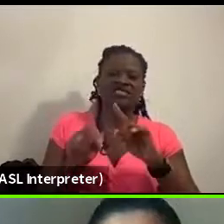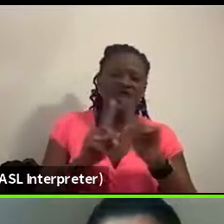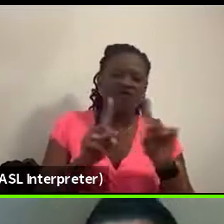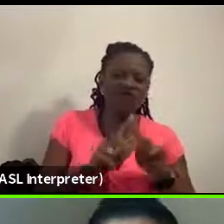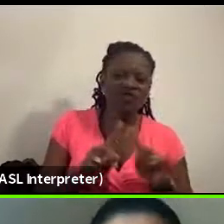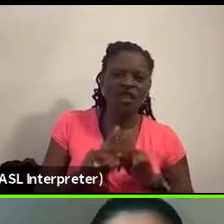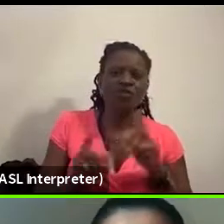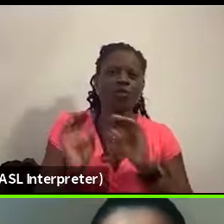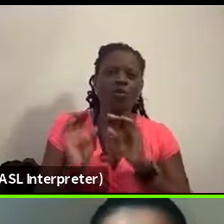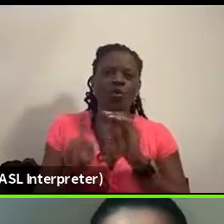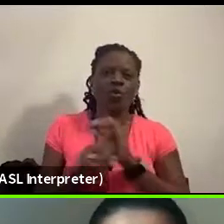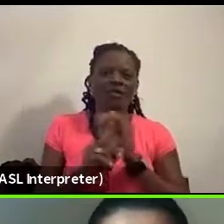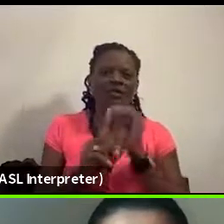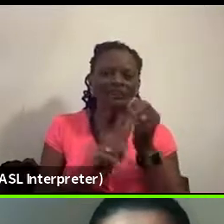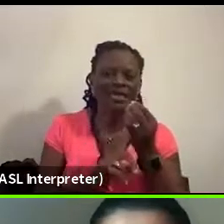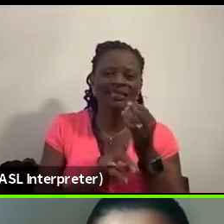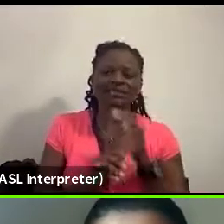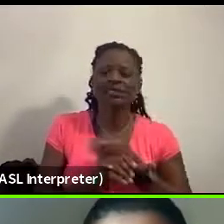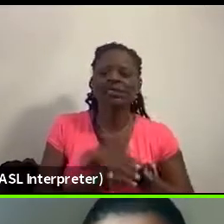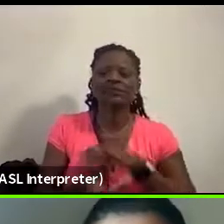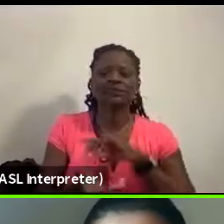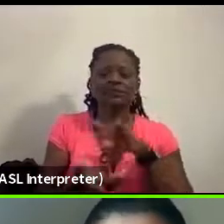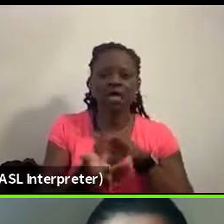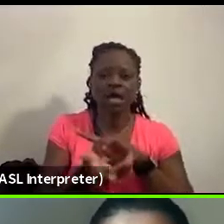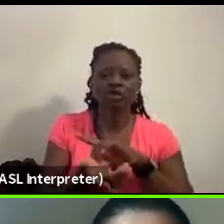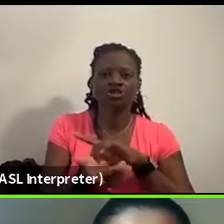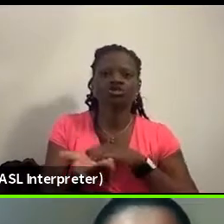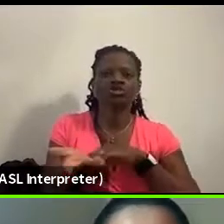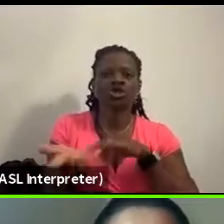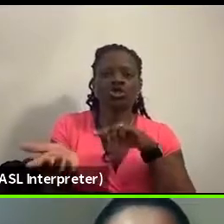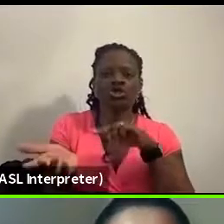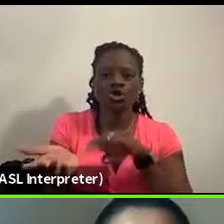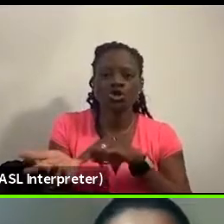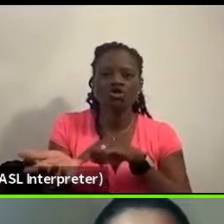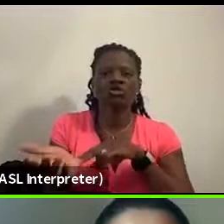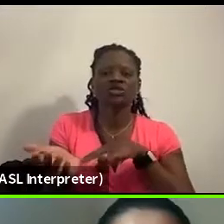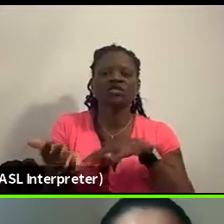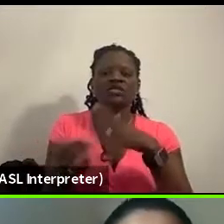health care providers and professionals just.